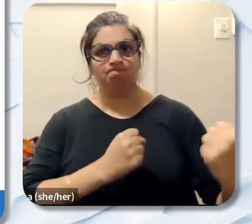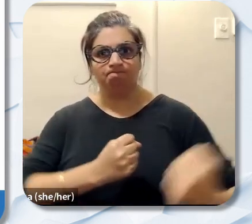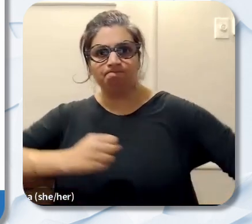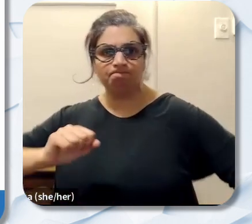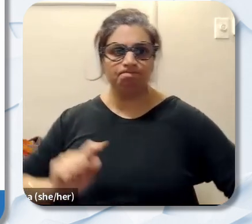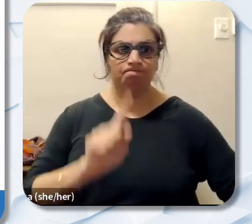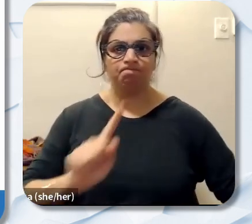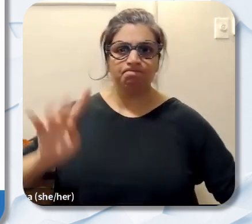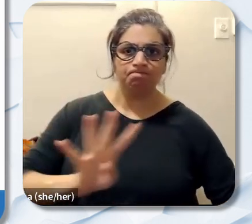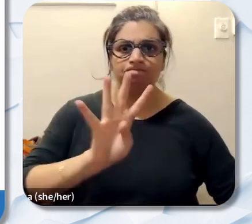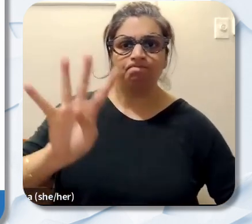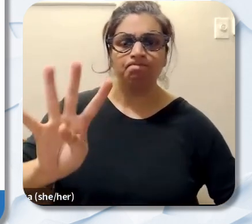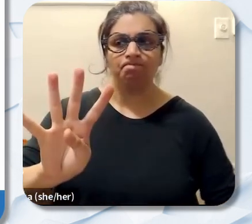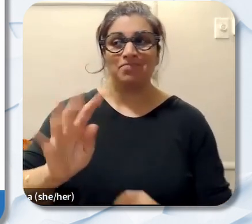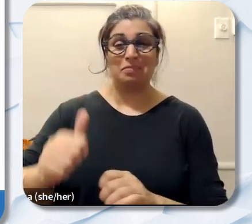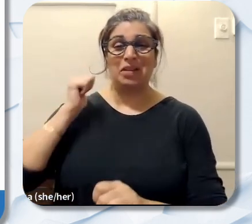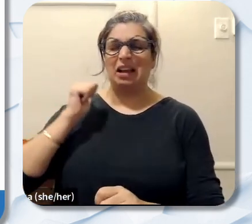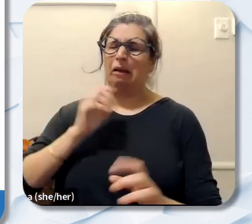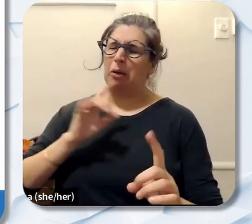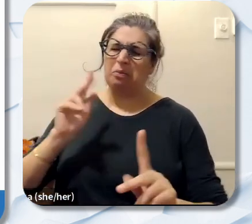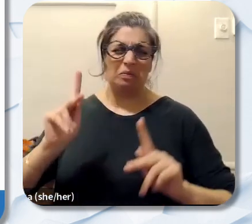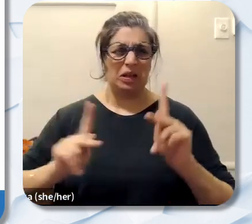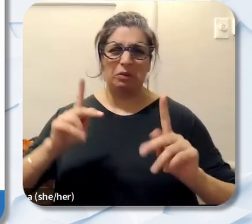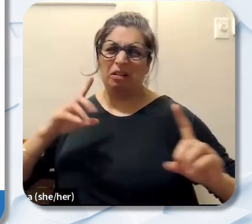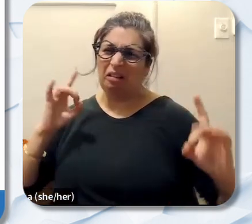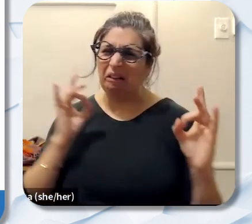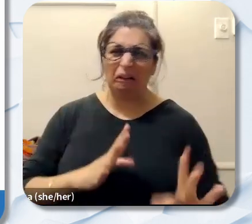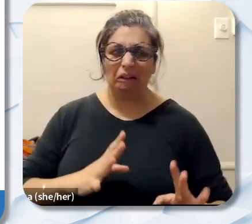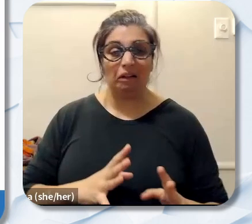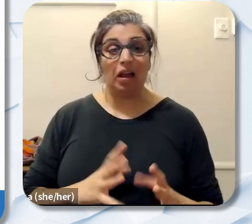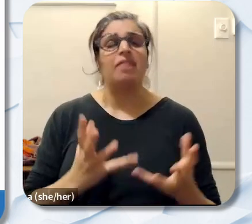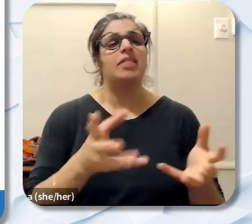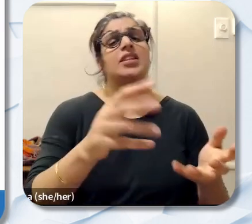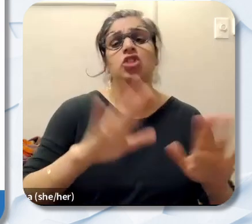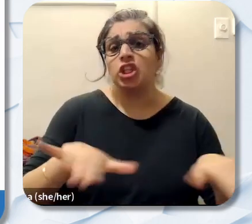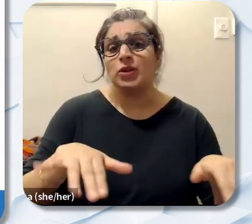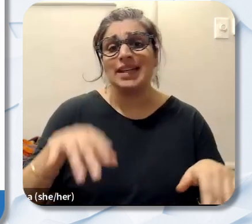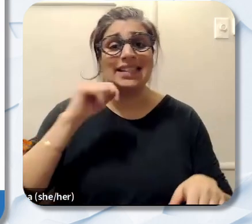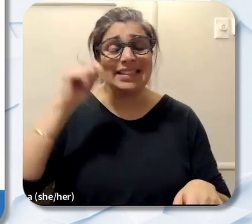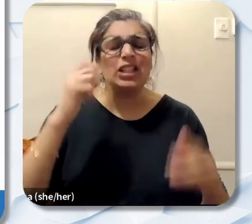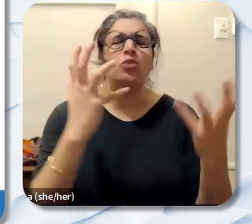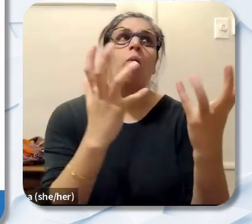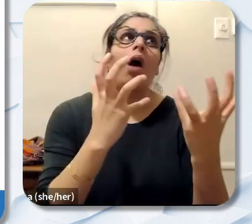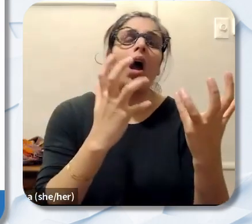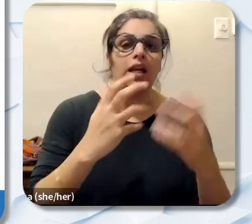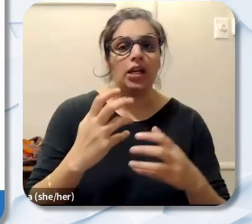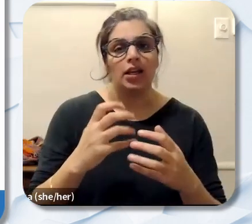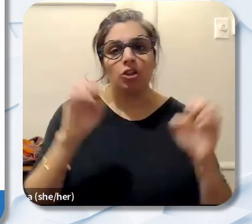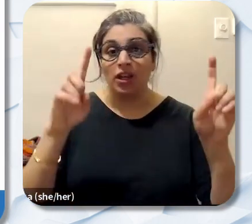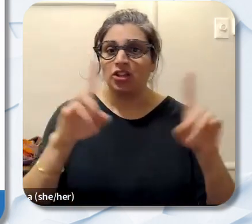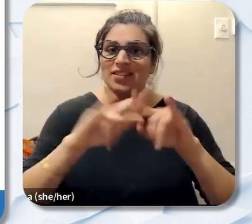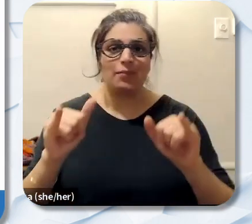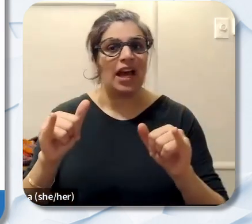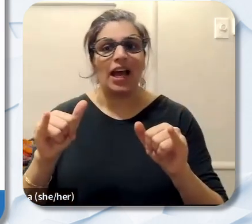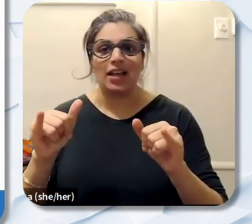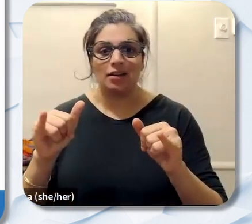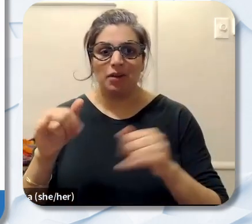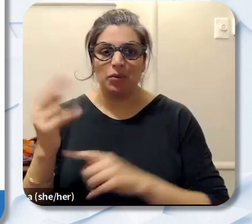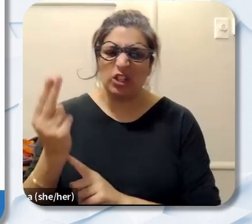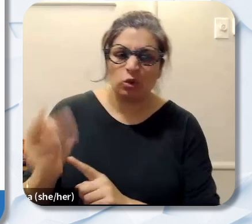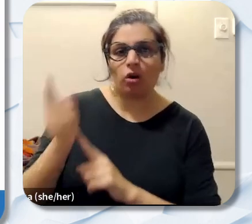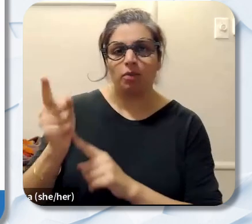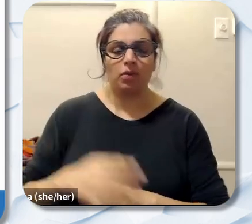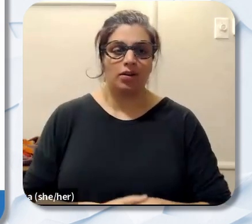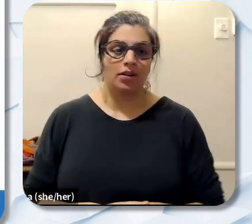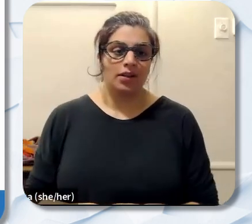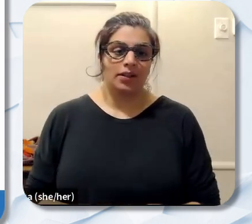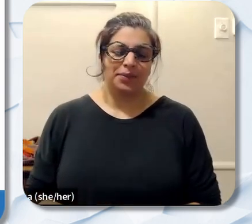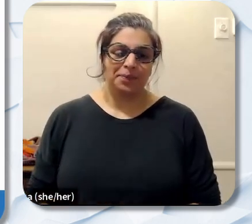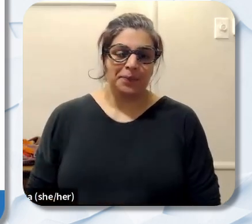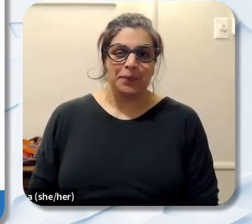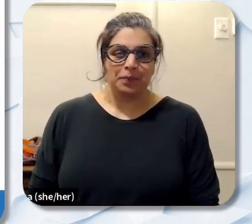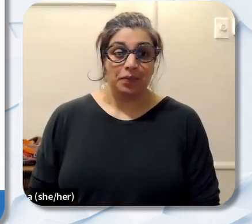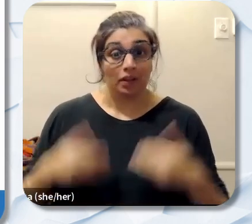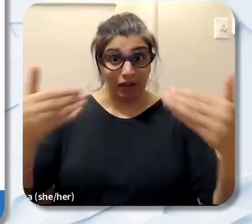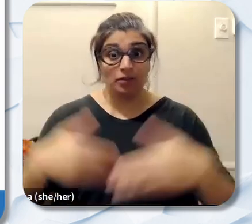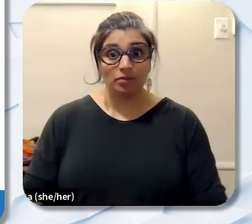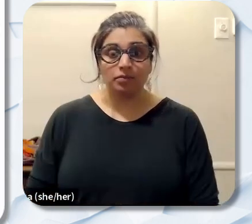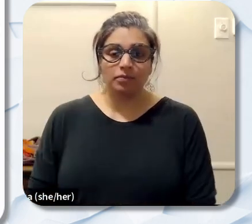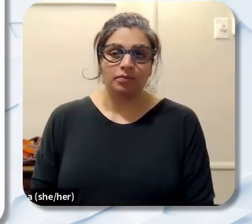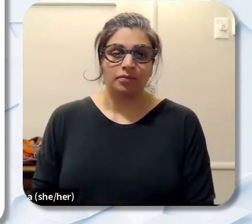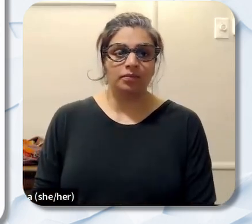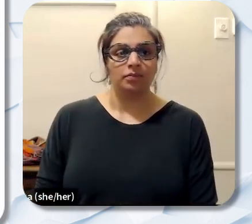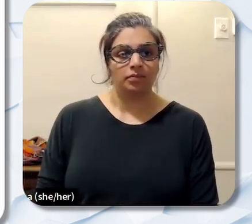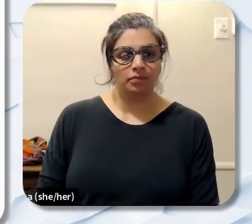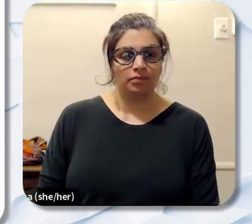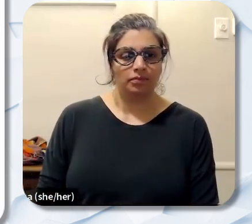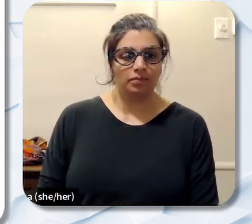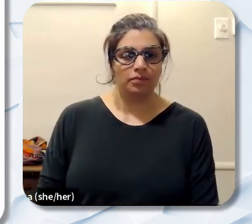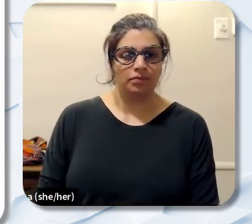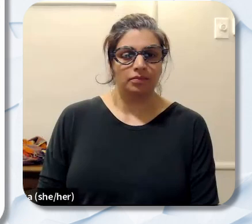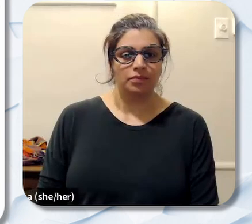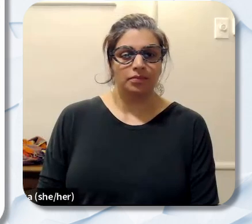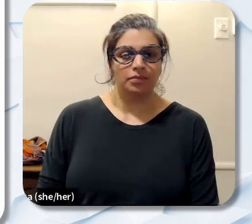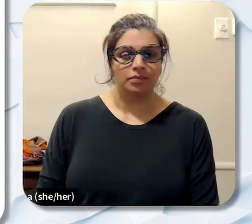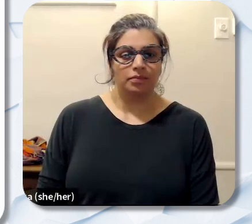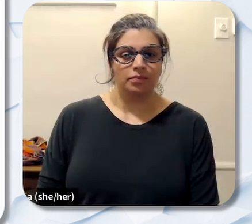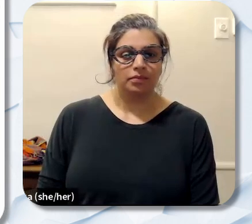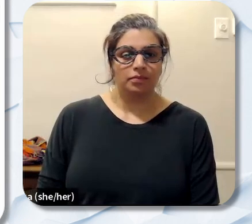were children and teens desiring education and at the same time were making history. Next slide. I